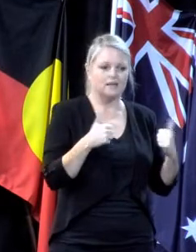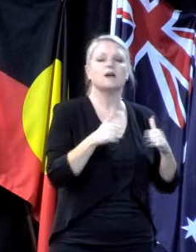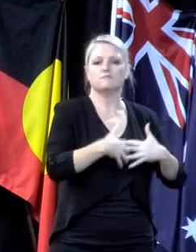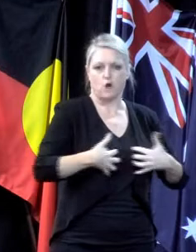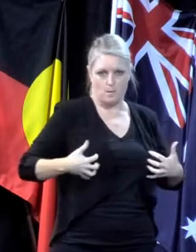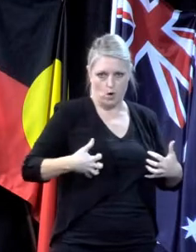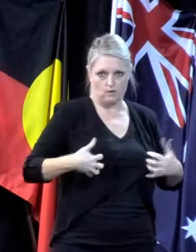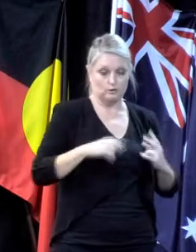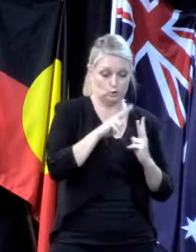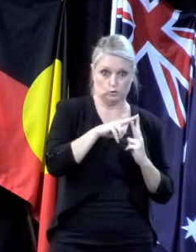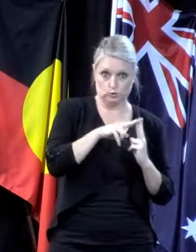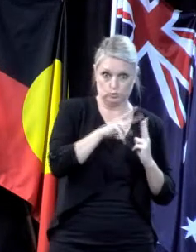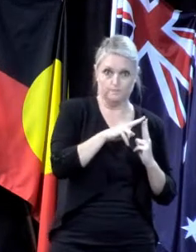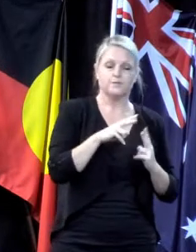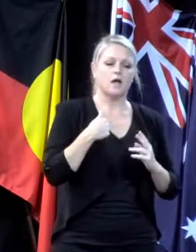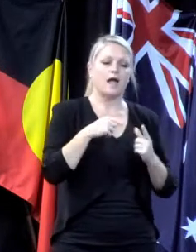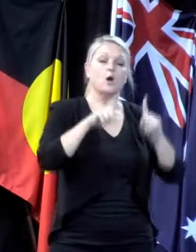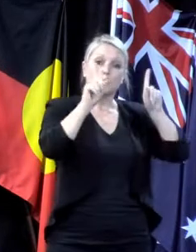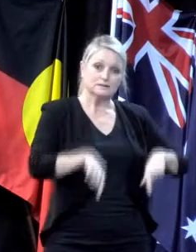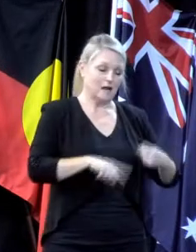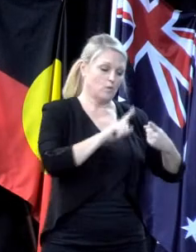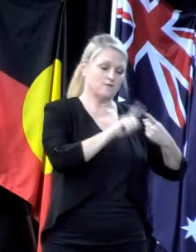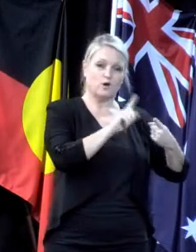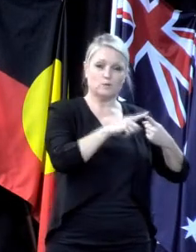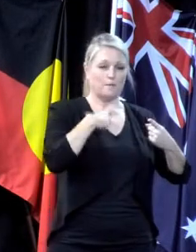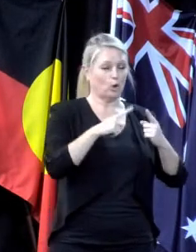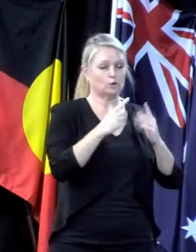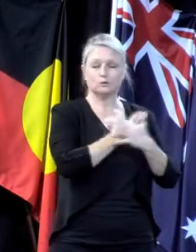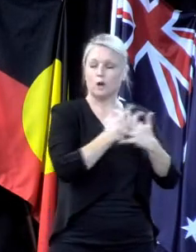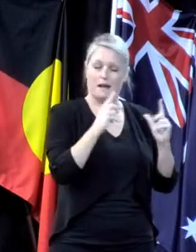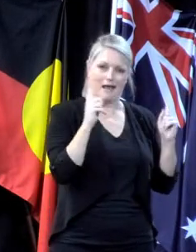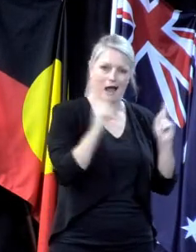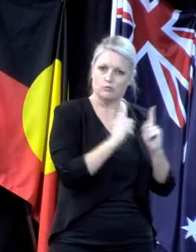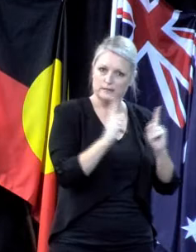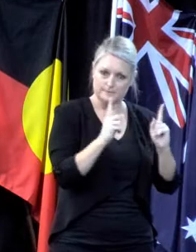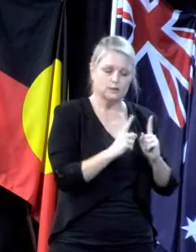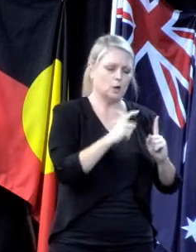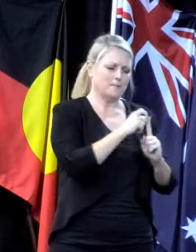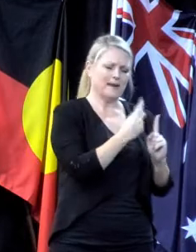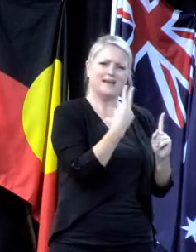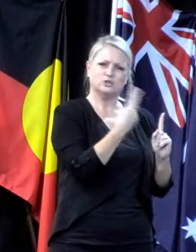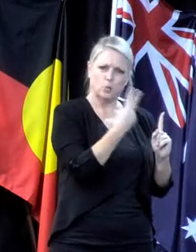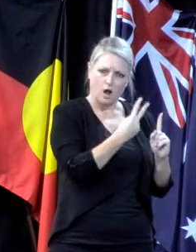Alright, let's start with the first one because I'm drowning in acronyms. P-12 curriculum, assessment, reporting framework, what's that?